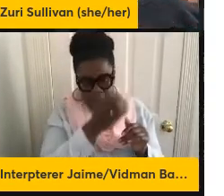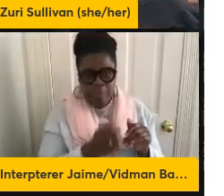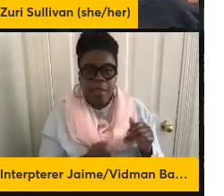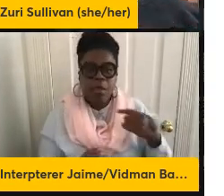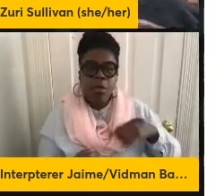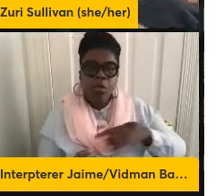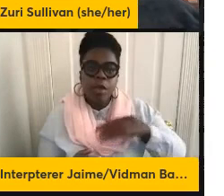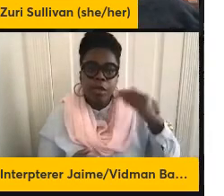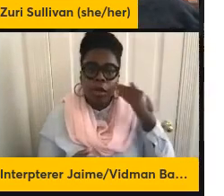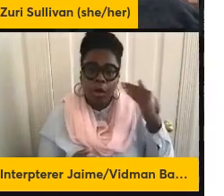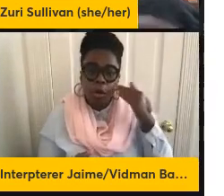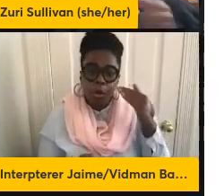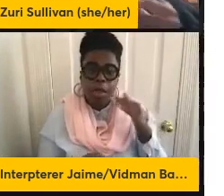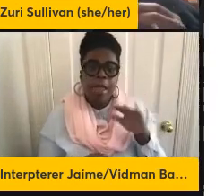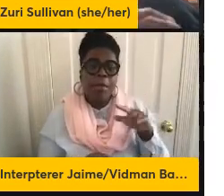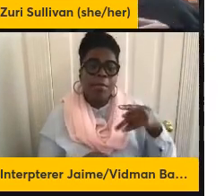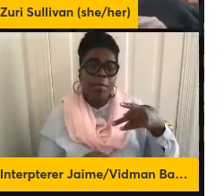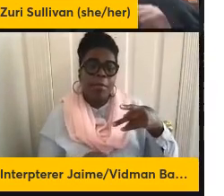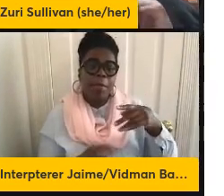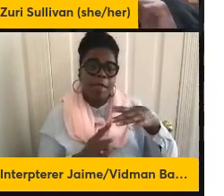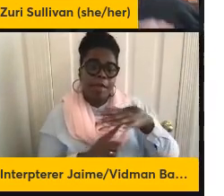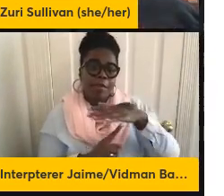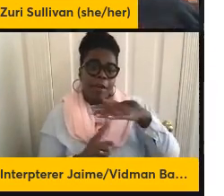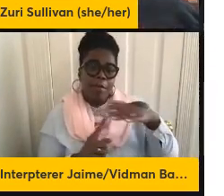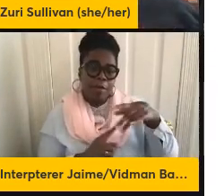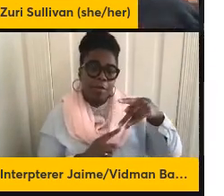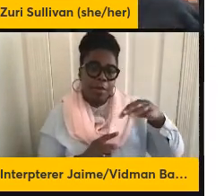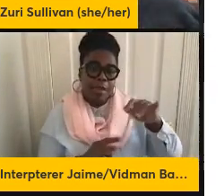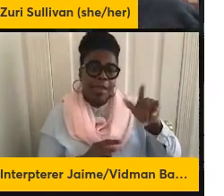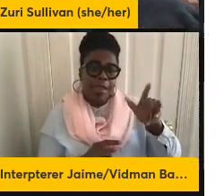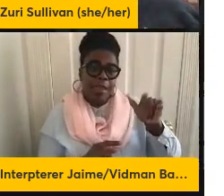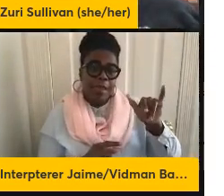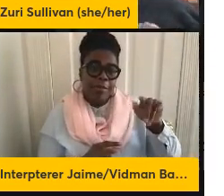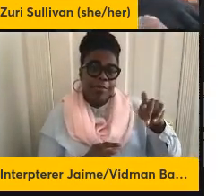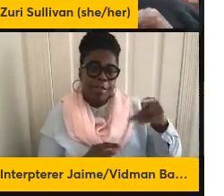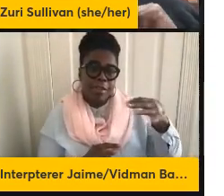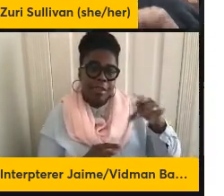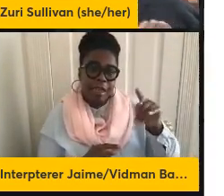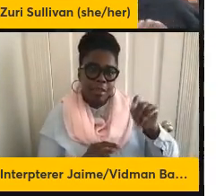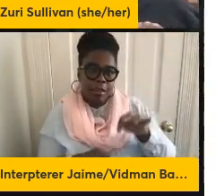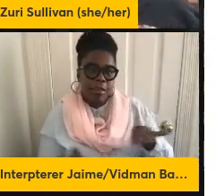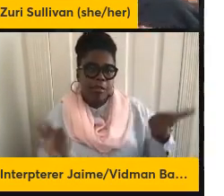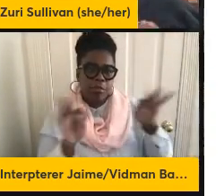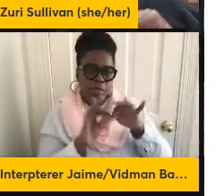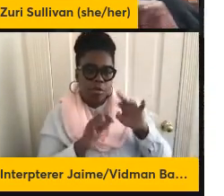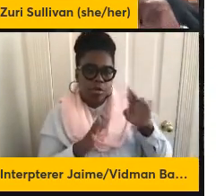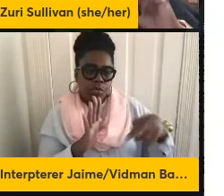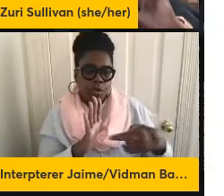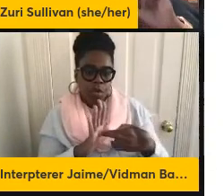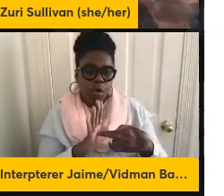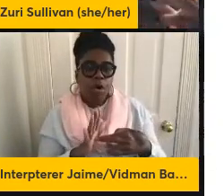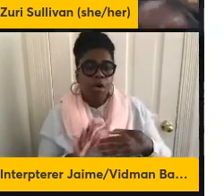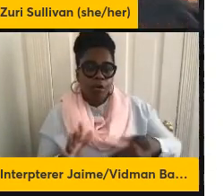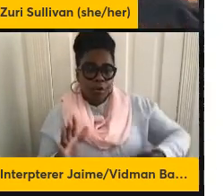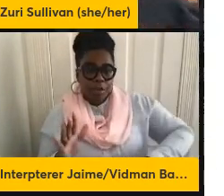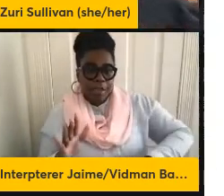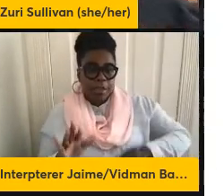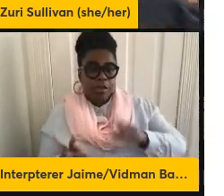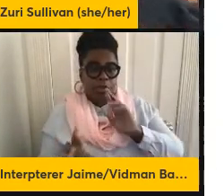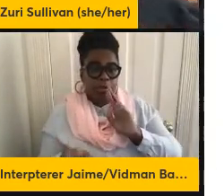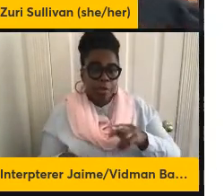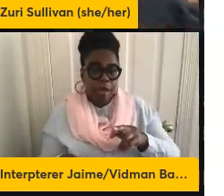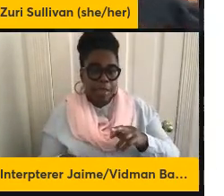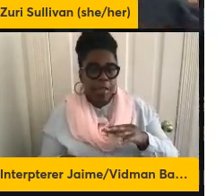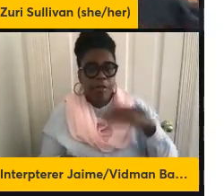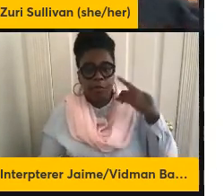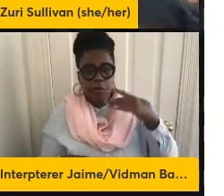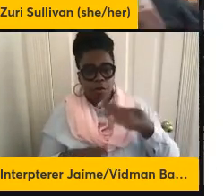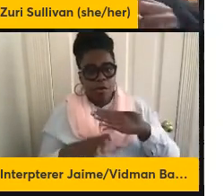environmental pathogens, lymphocytes play a critical role in the intestinal response in increasing barrier defense. And this is